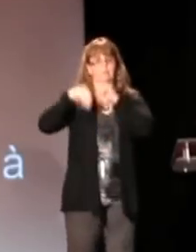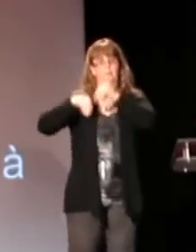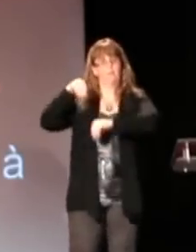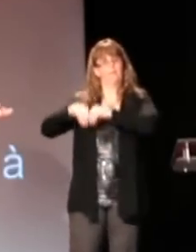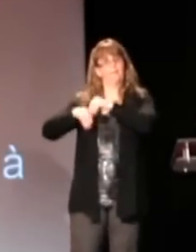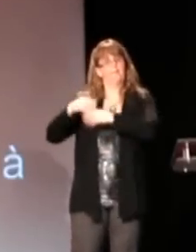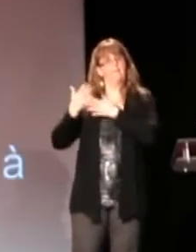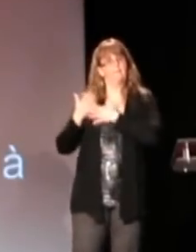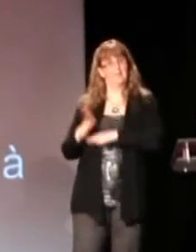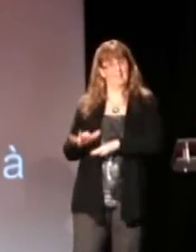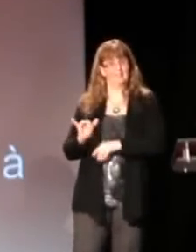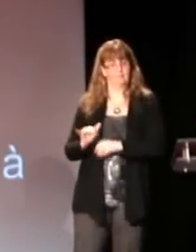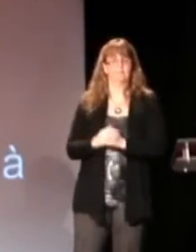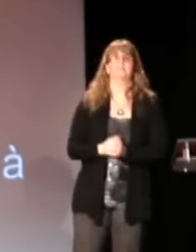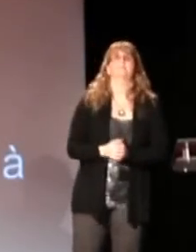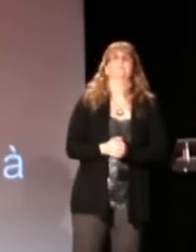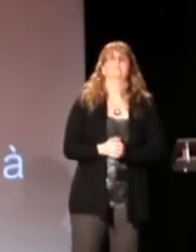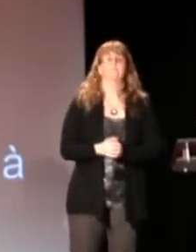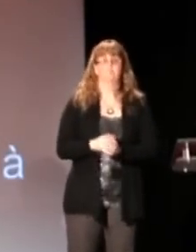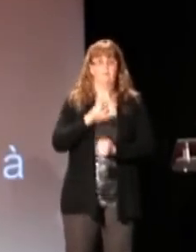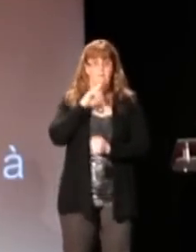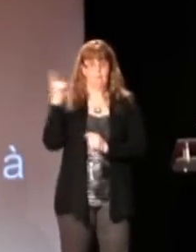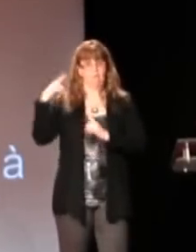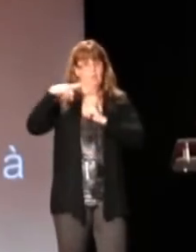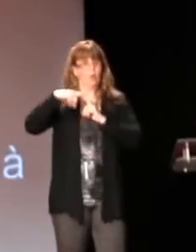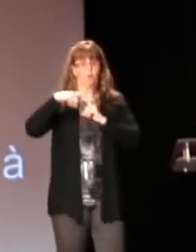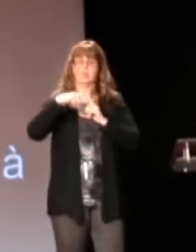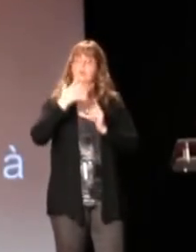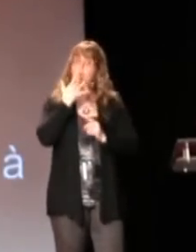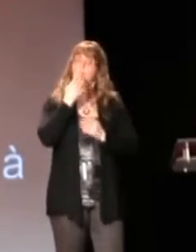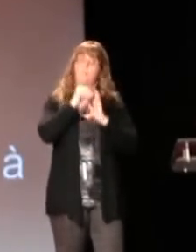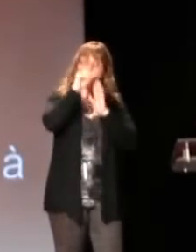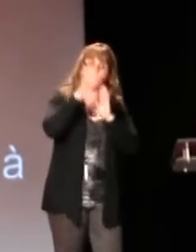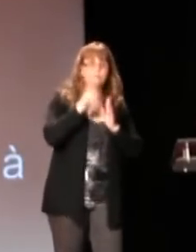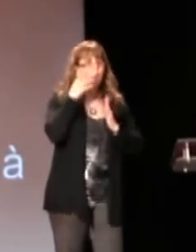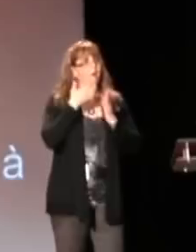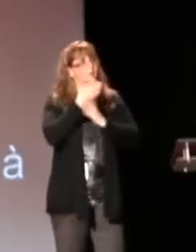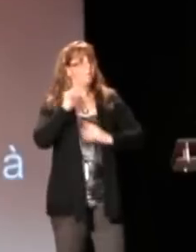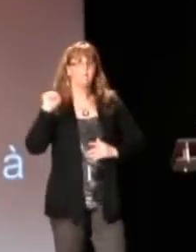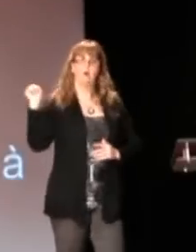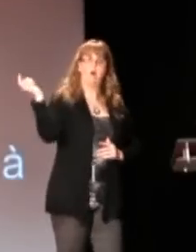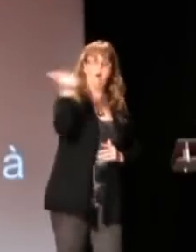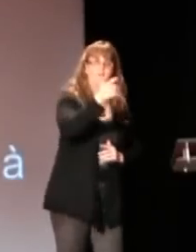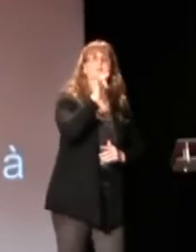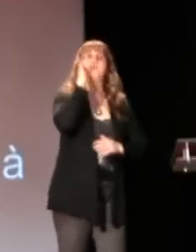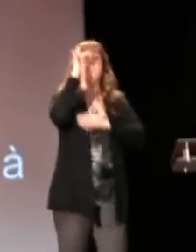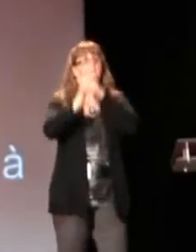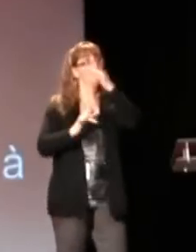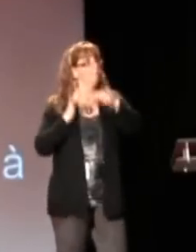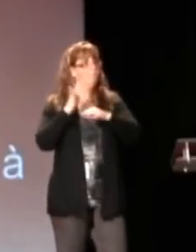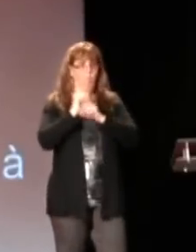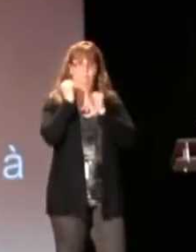And if the technology is really accessible and inexpensive... ...then people all over the world will have access to it...